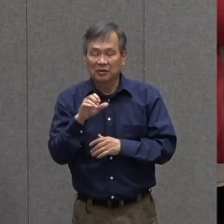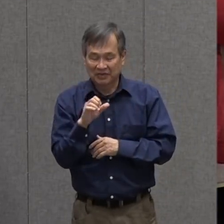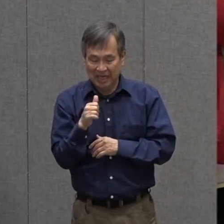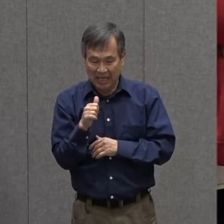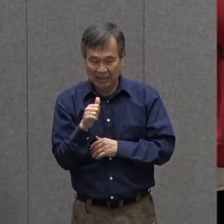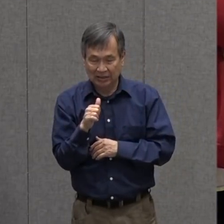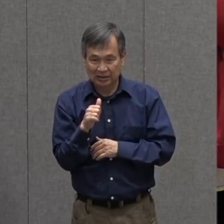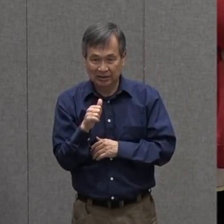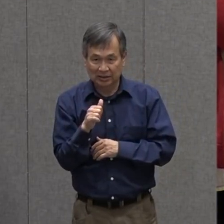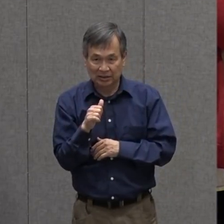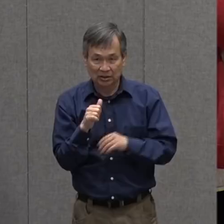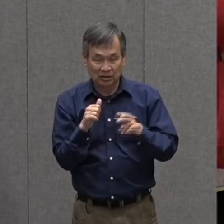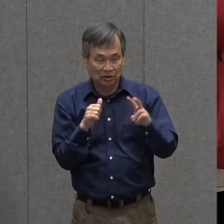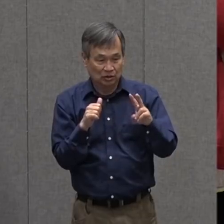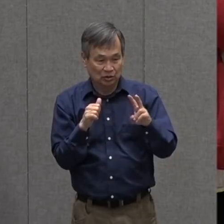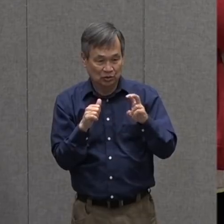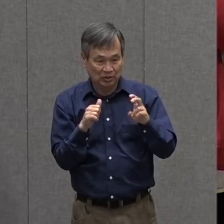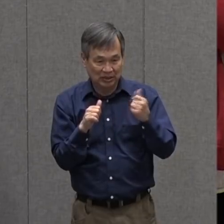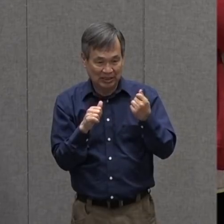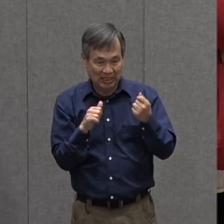that we could do from 219, 220?